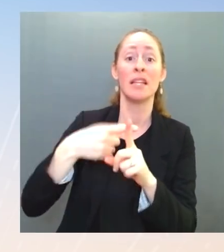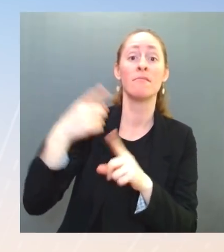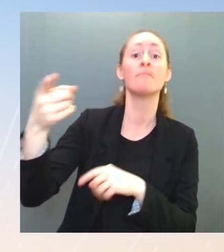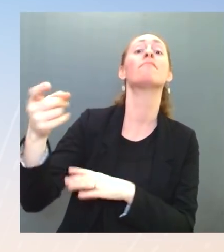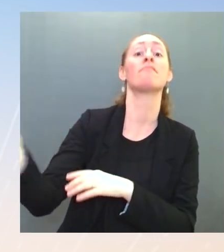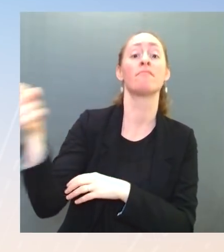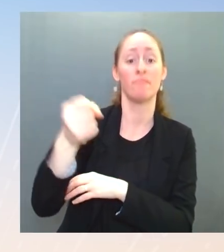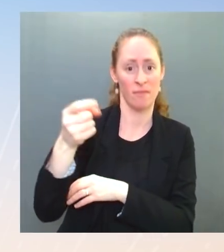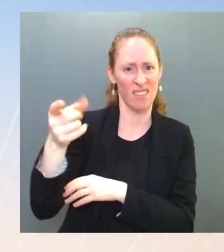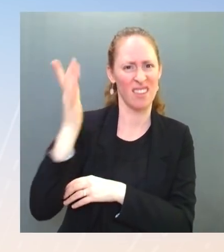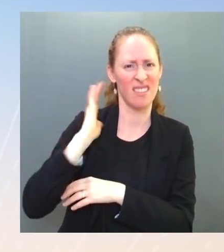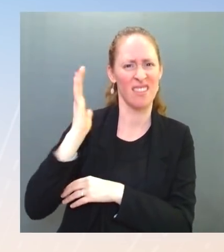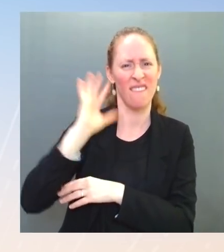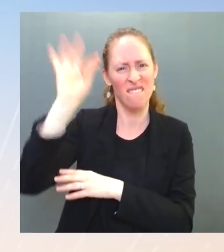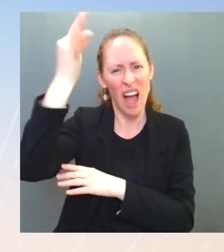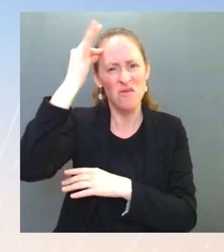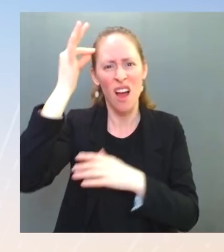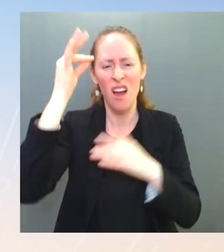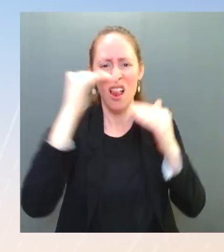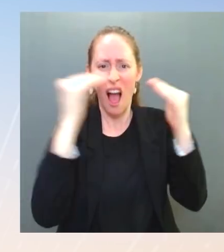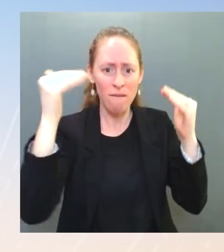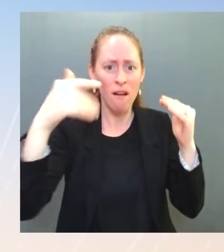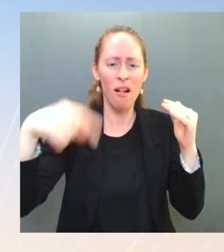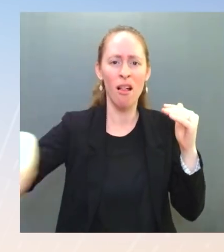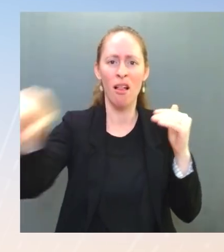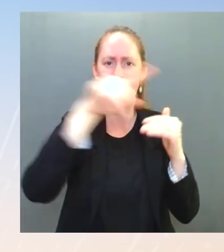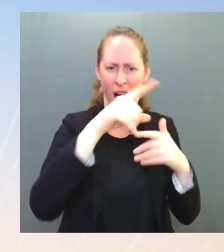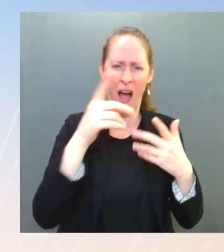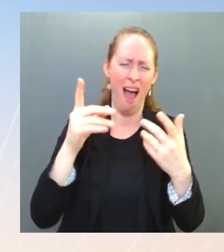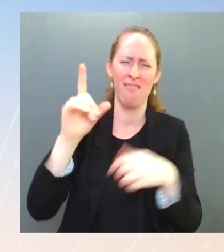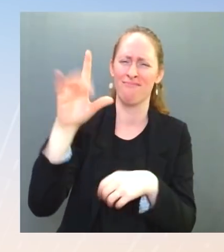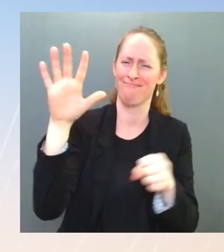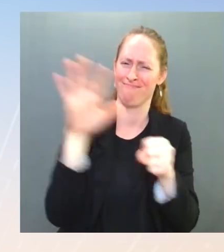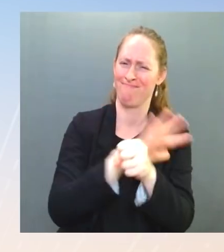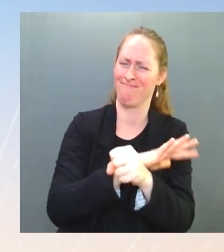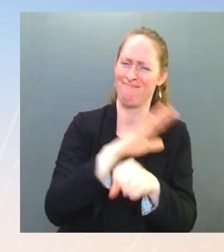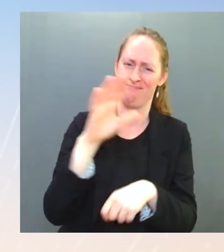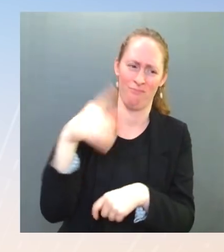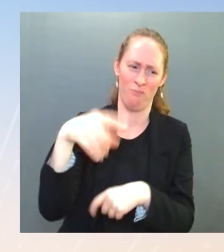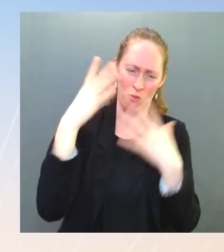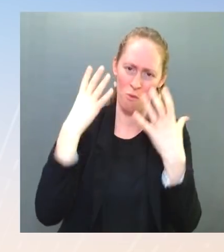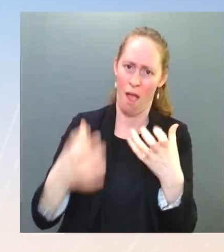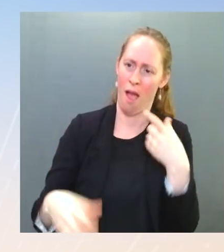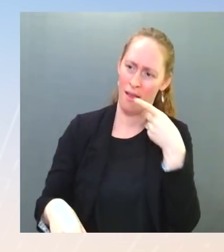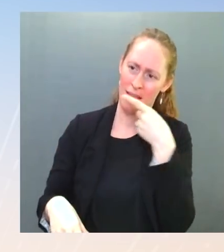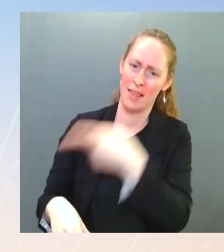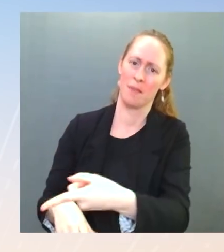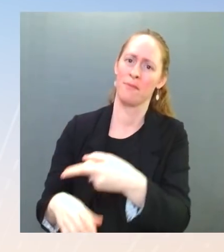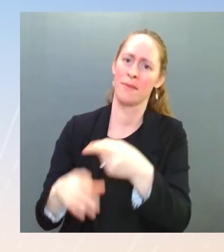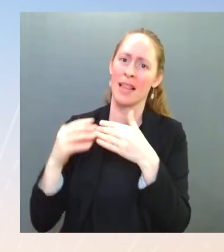are about getting tough on crime, as we are and keeping our communities safe, they should support a career prosecutor